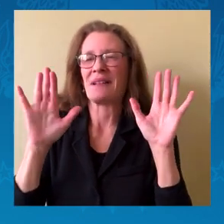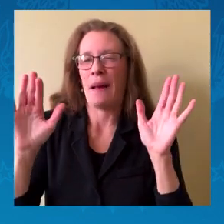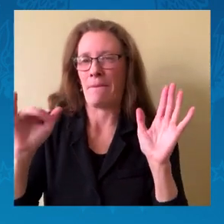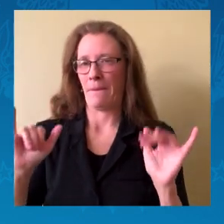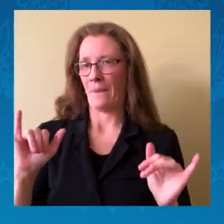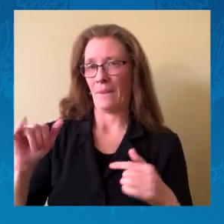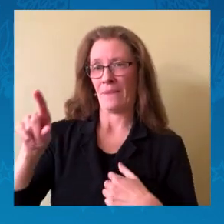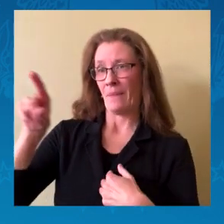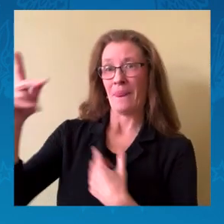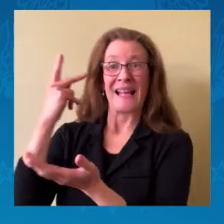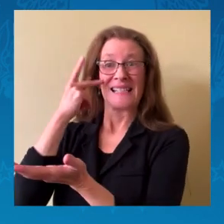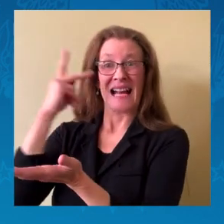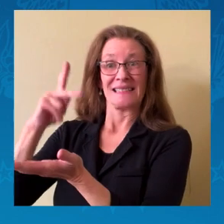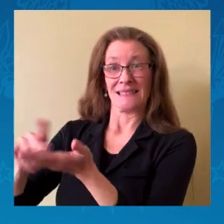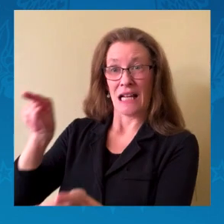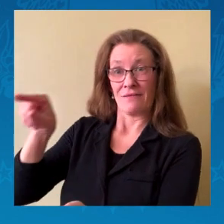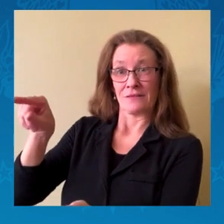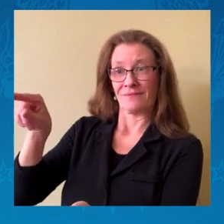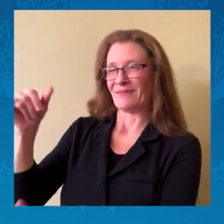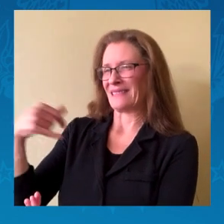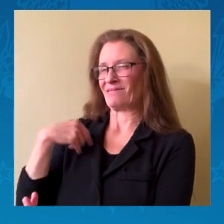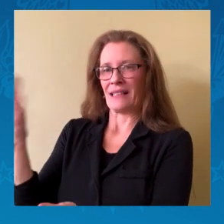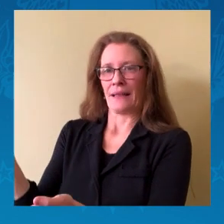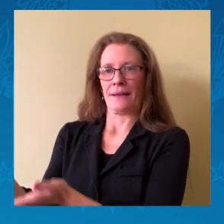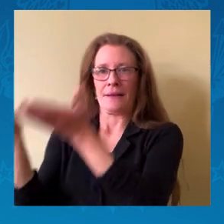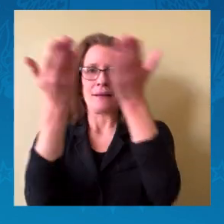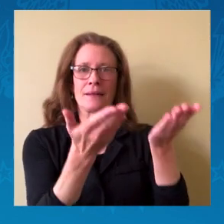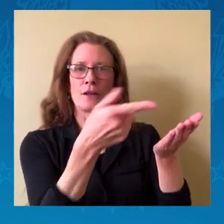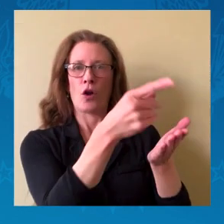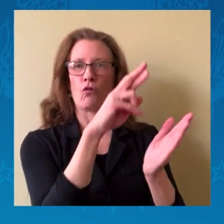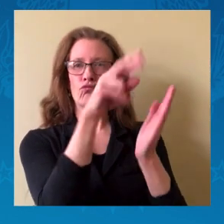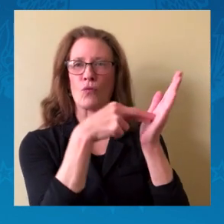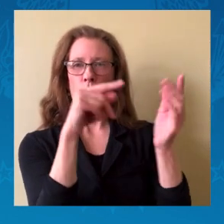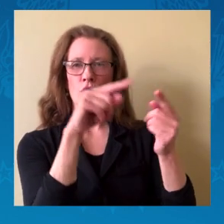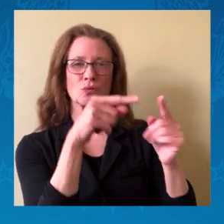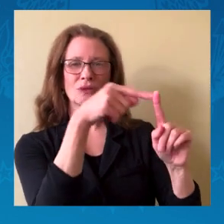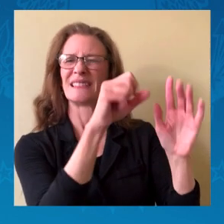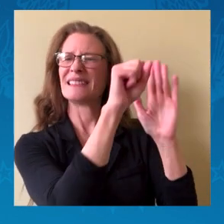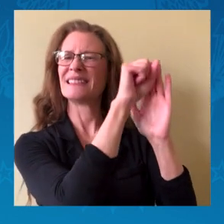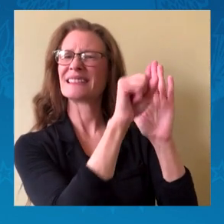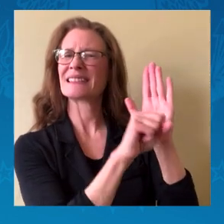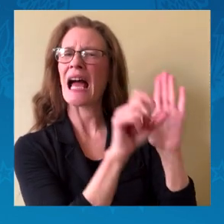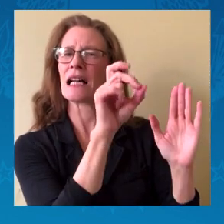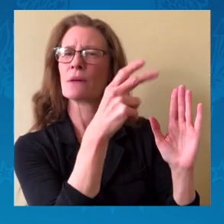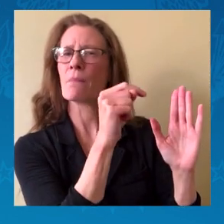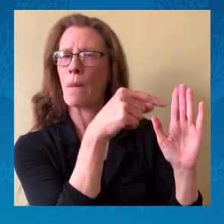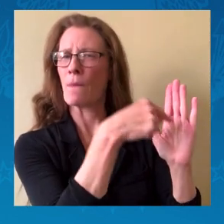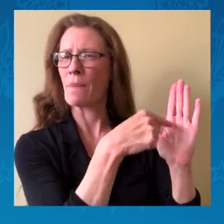The role of our State Department as it relates to the coordination